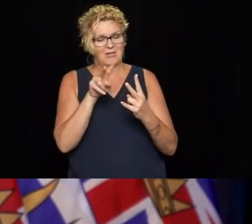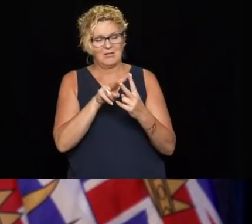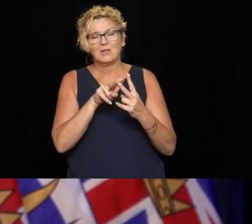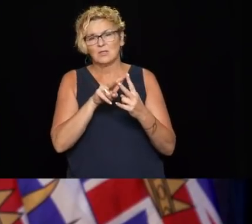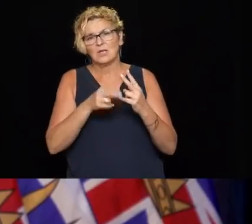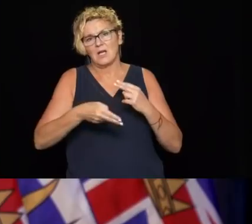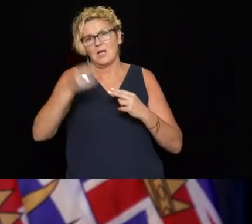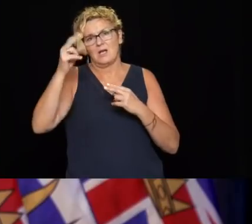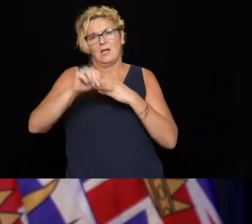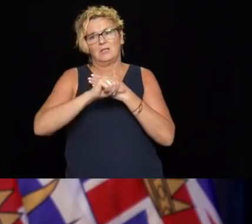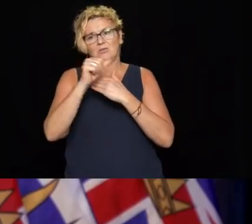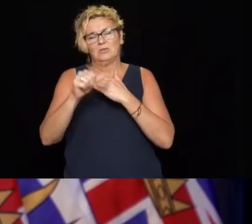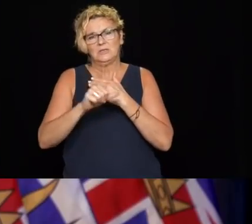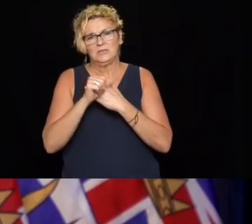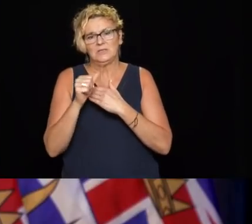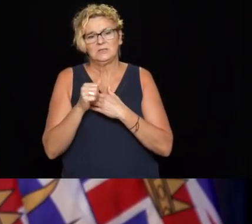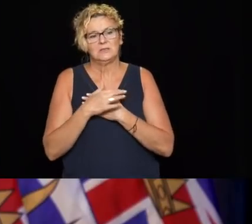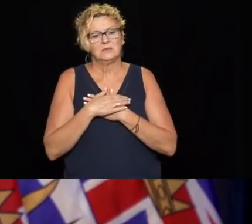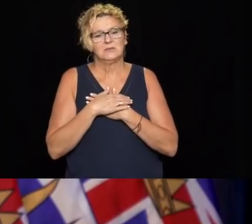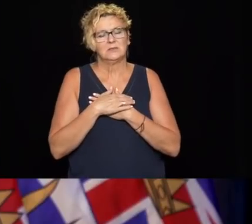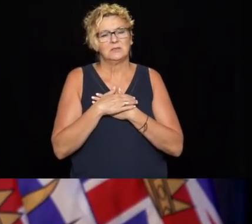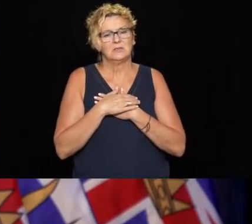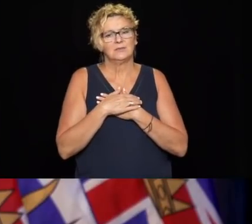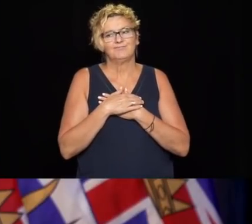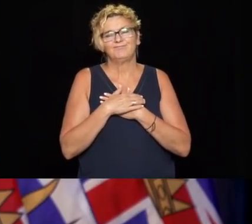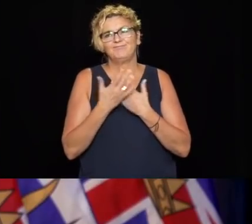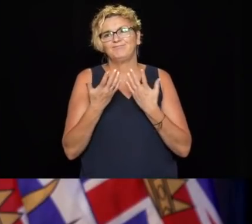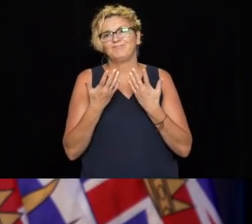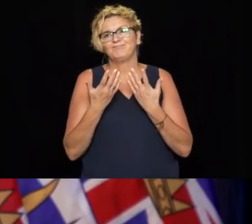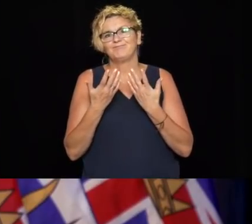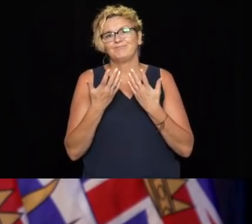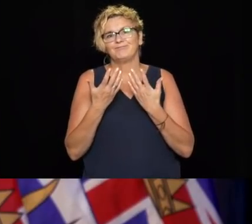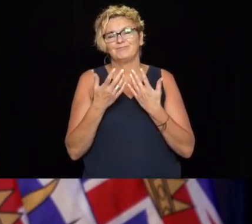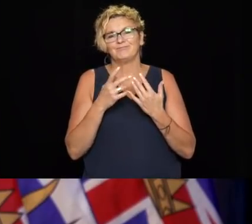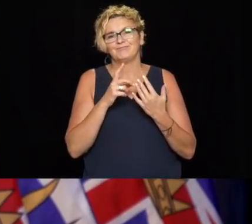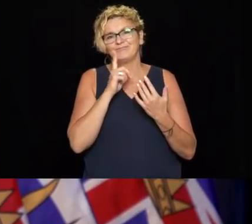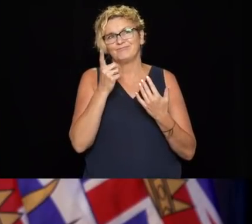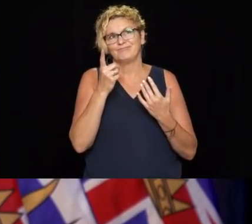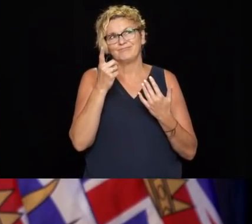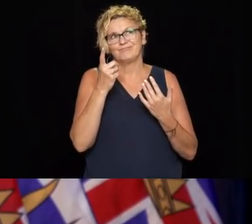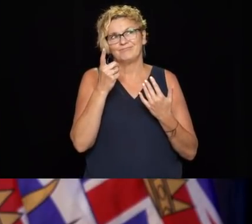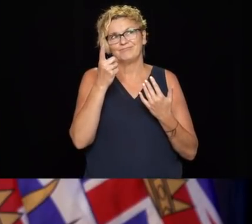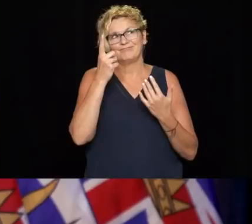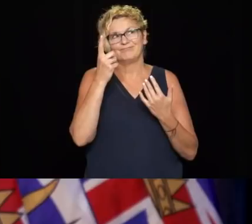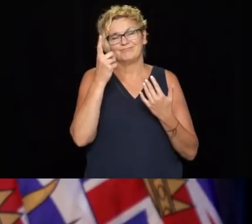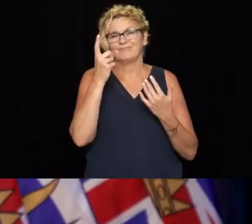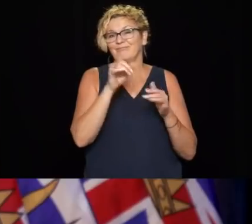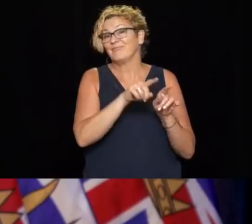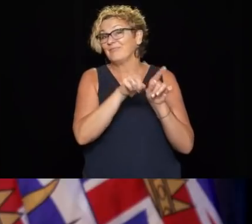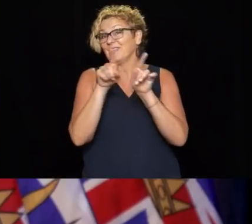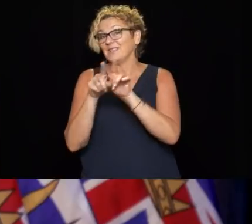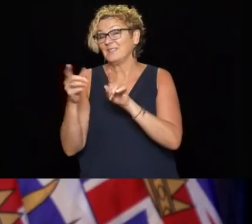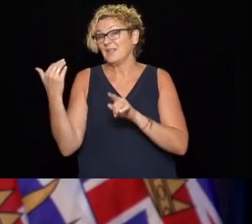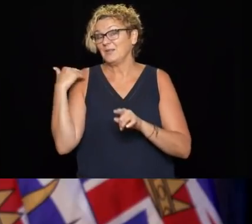to decrease those risks and protect people in our communities and I was reflecting on this, it really is